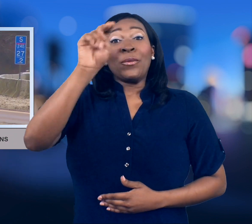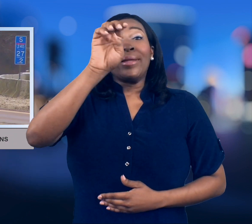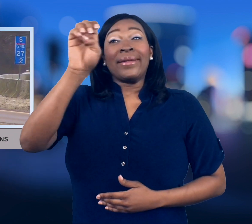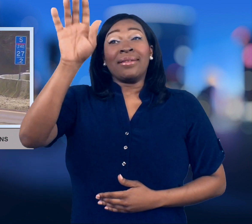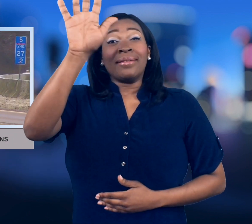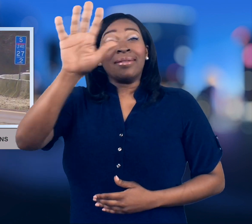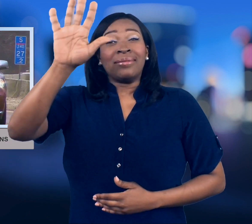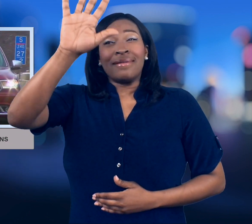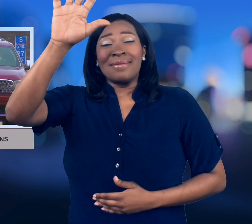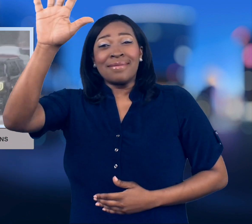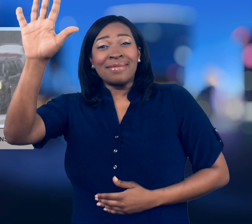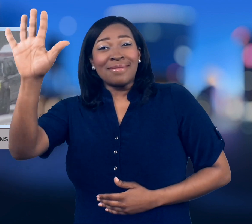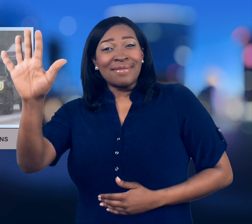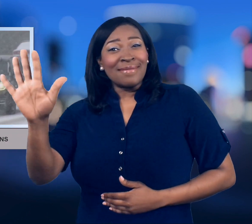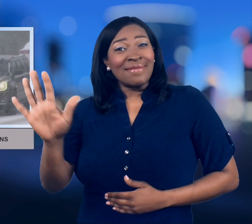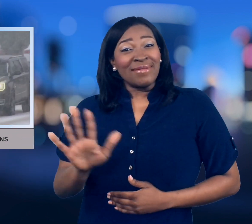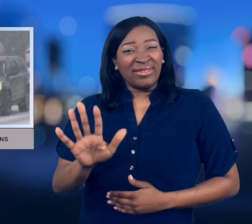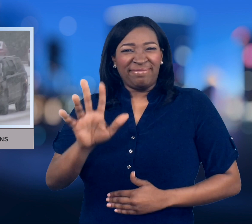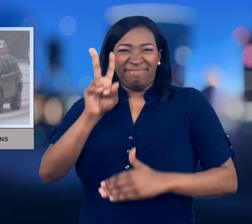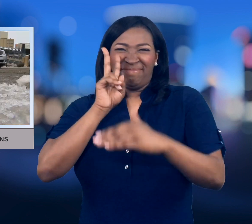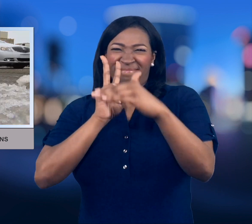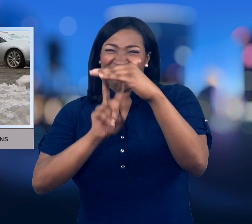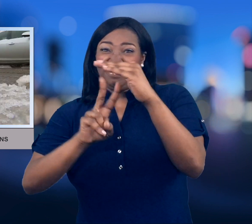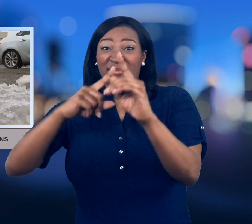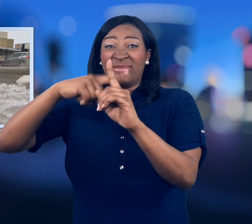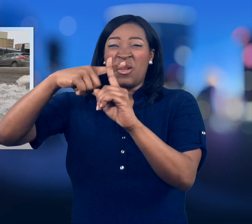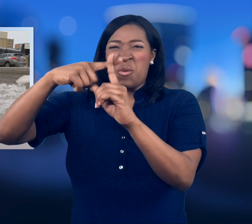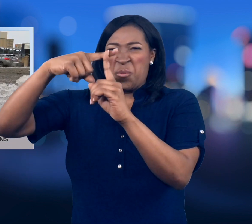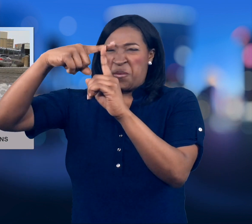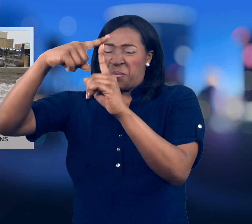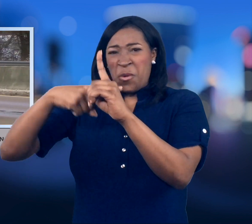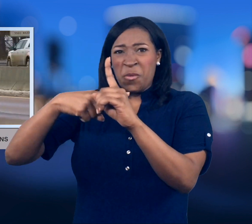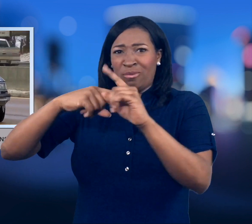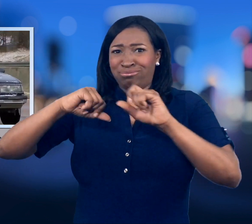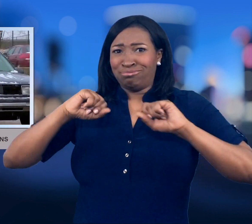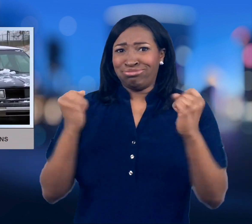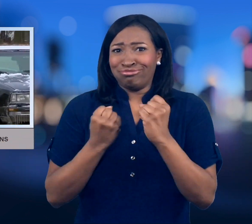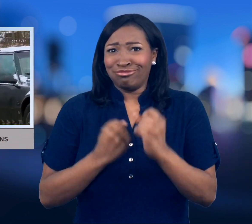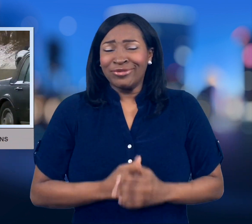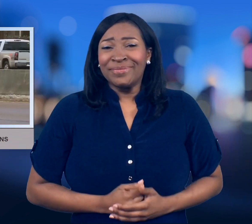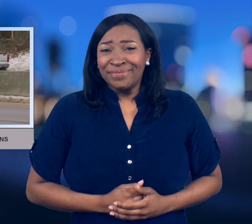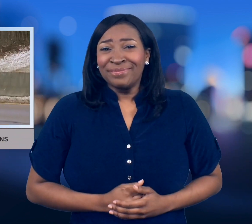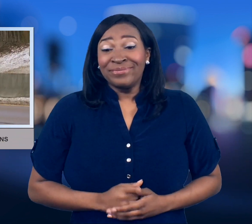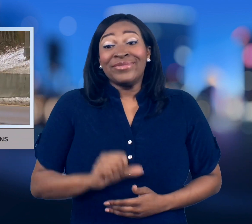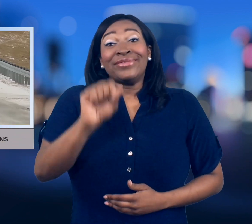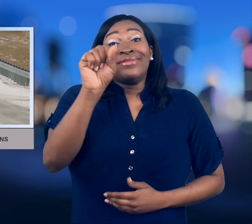Temperatures in the Northeast are expected to plummet throughout the day as the cold front continues to move east.